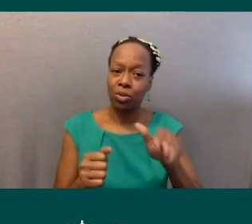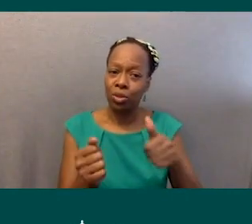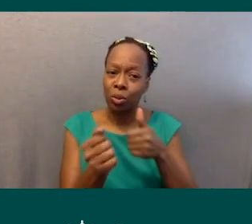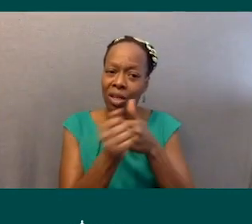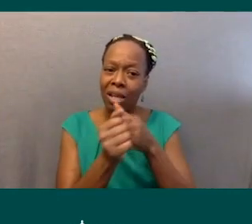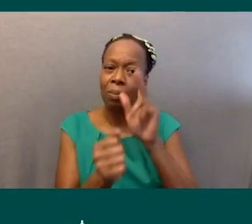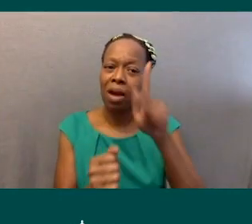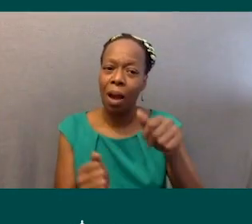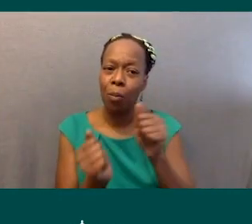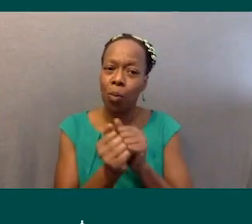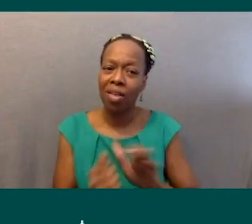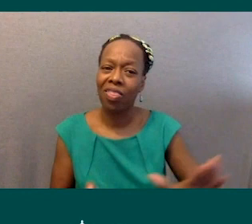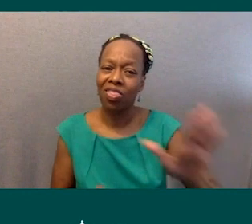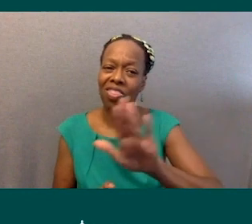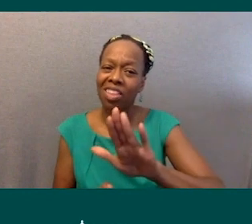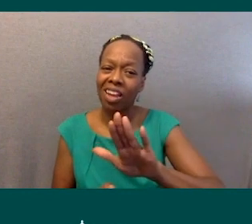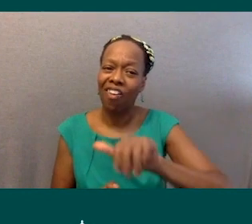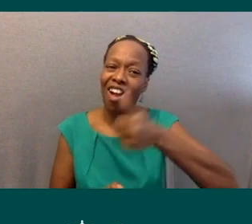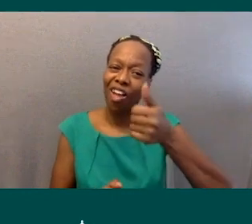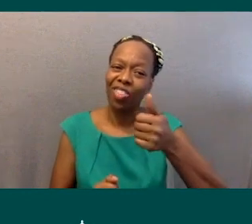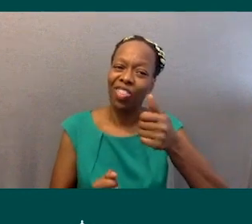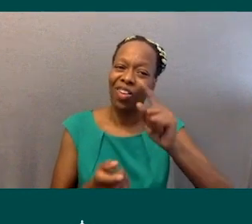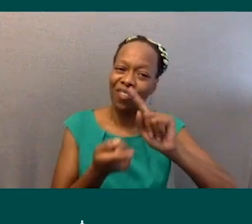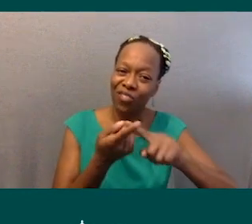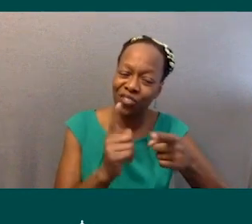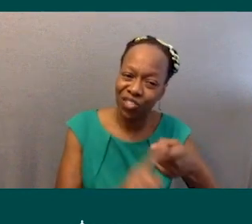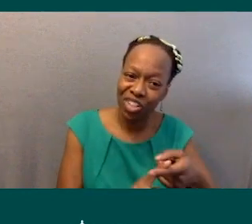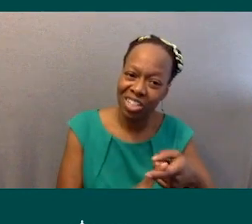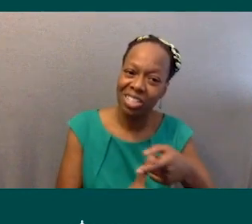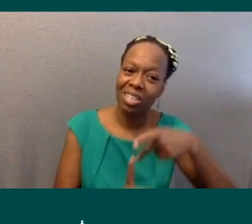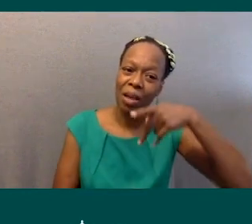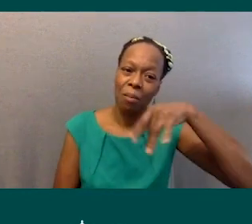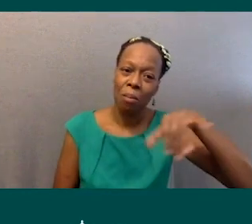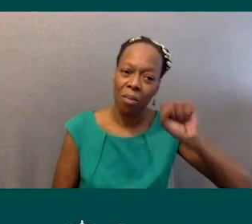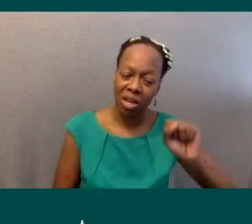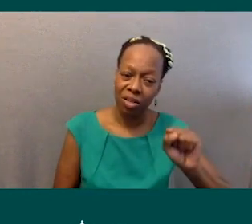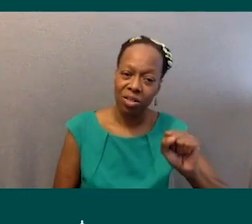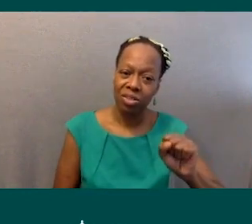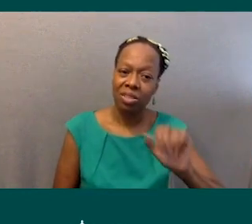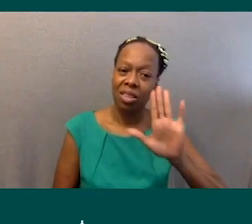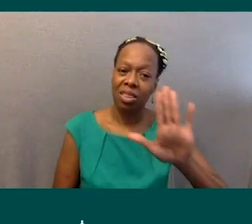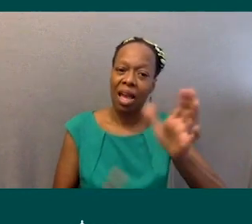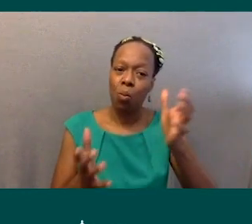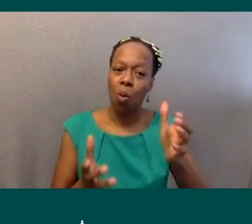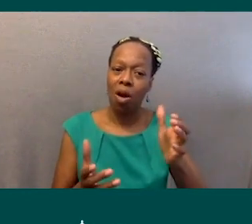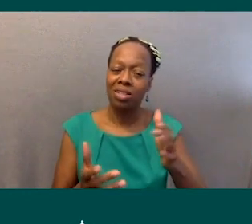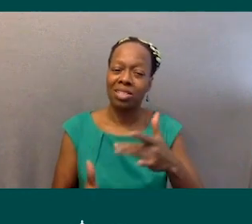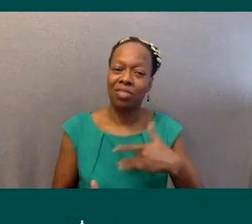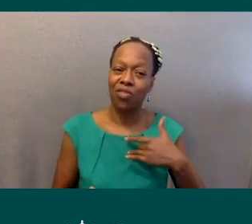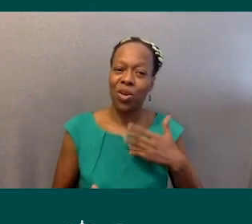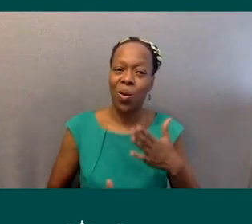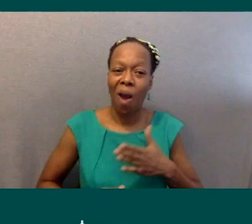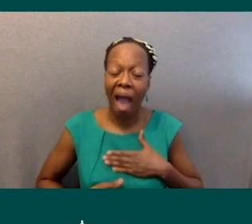so that they feel that they are on par and are making friends and being successful and being happy in school, especially now,